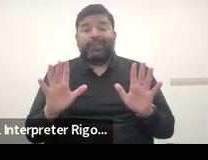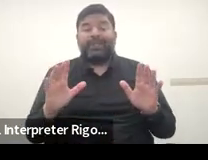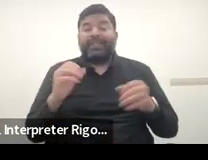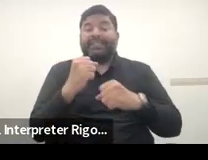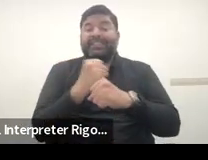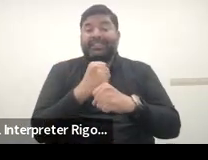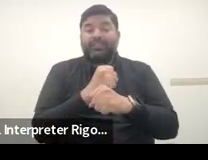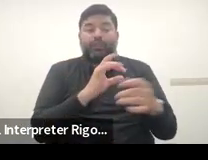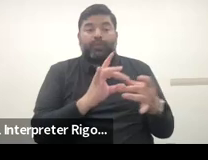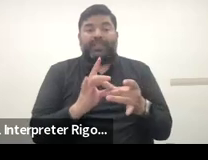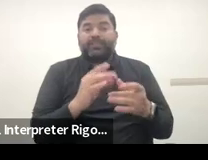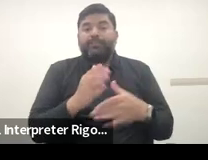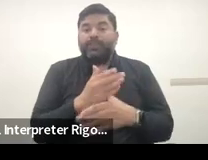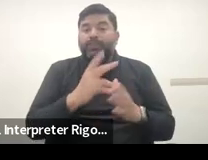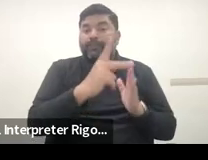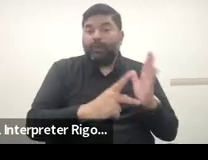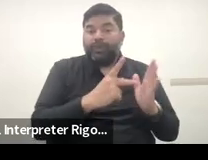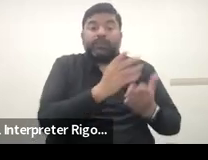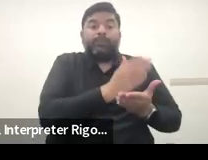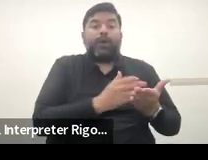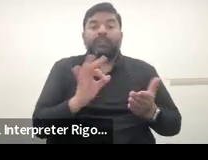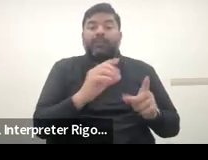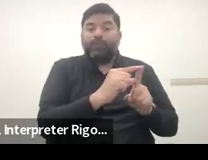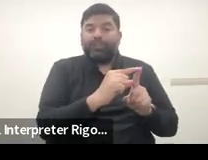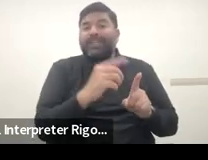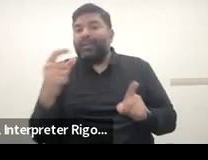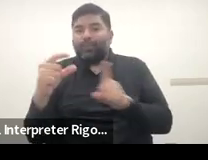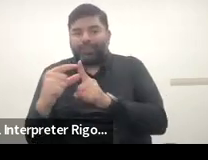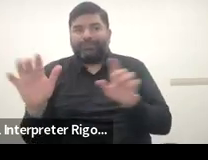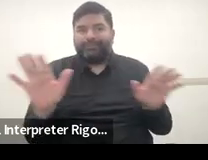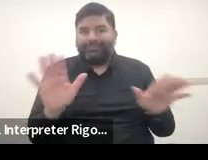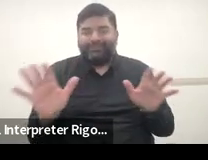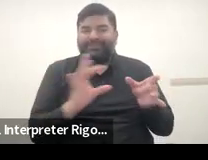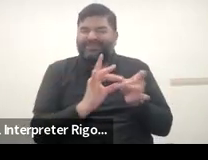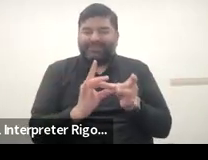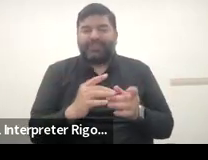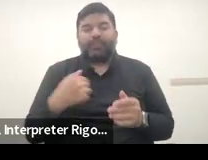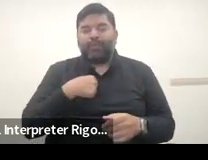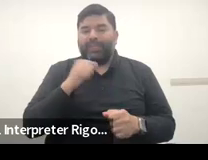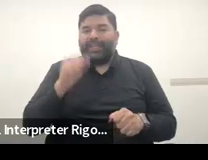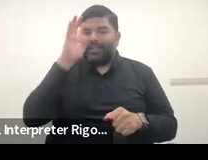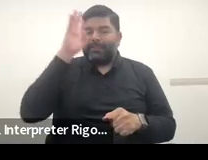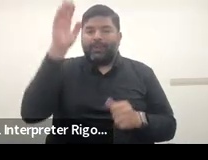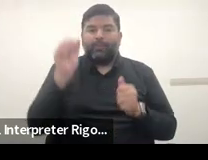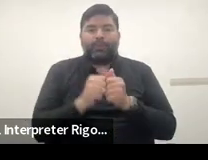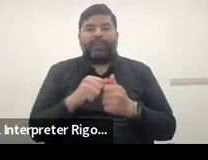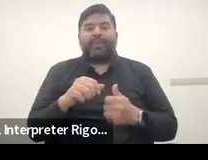between phonemes, the parts of words, and words. So we can come up with graphical models